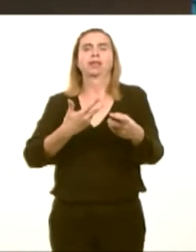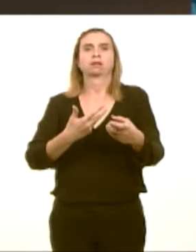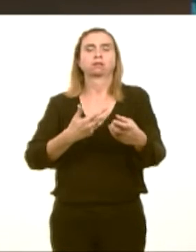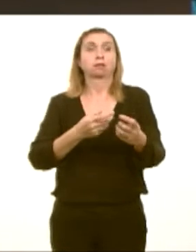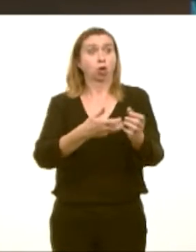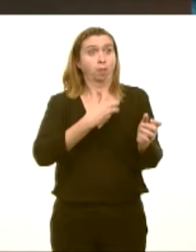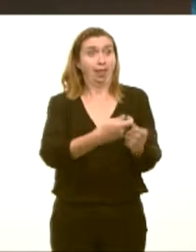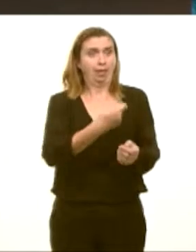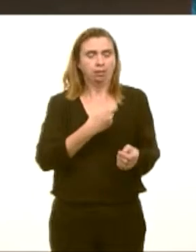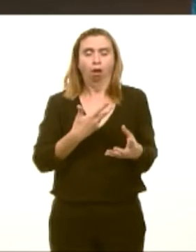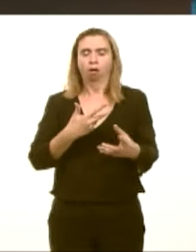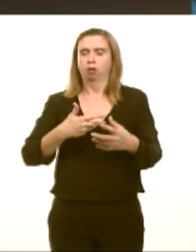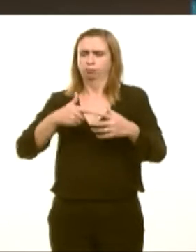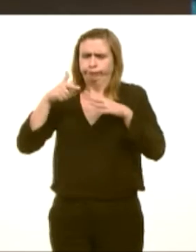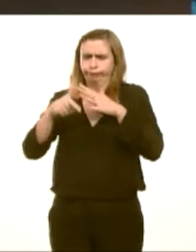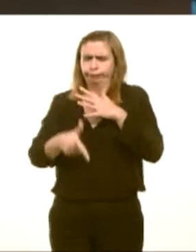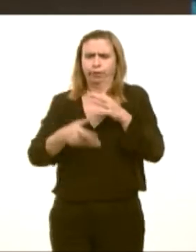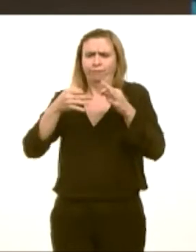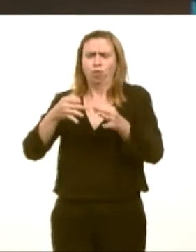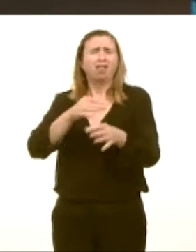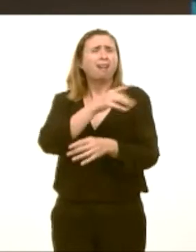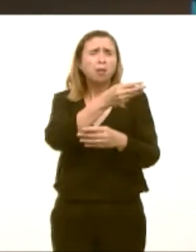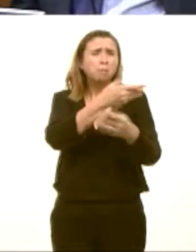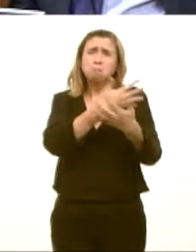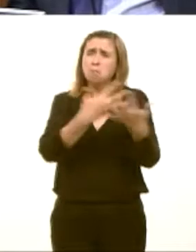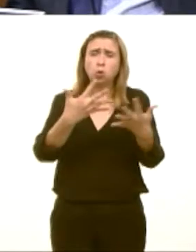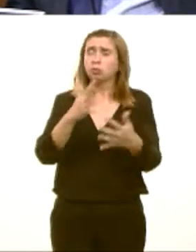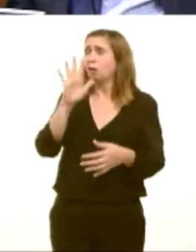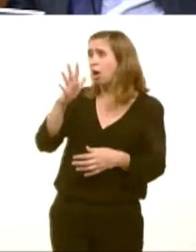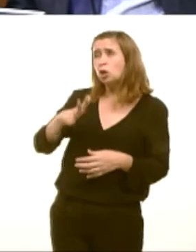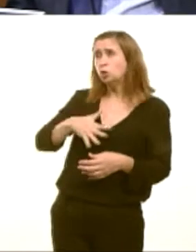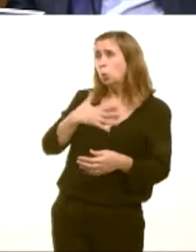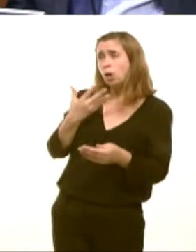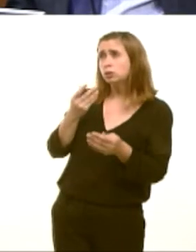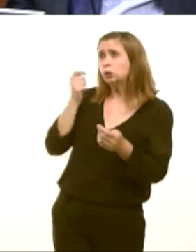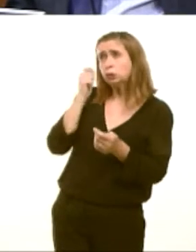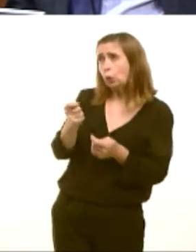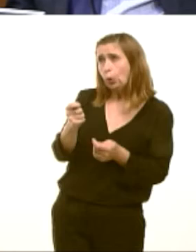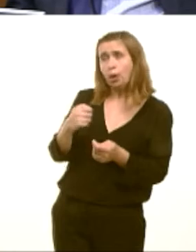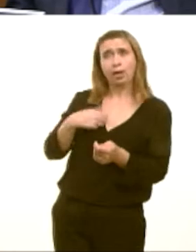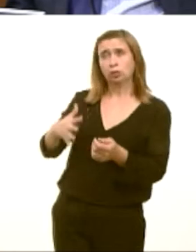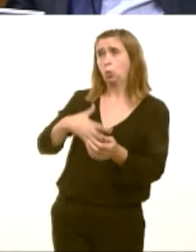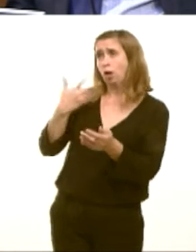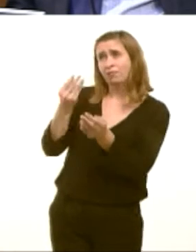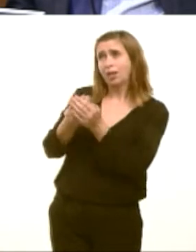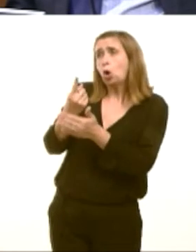Of course, most people are not interested in legal action and are not interested in compensation; they want an explanation or an apology where things go wrong.